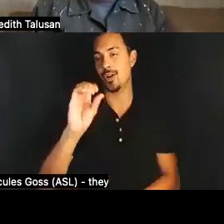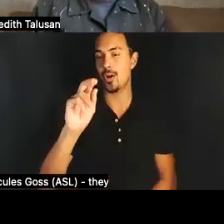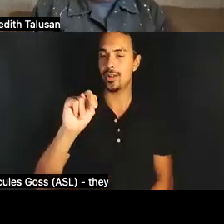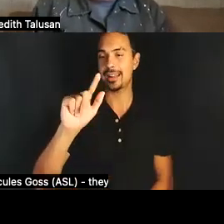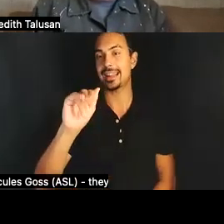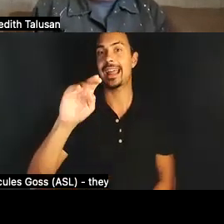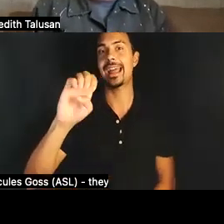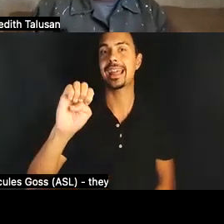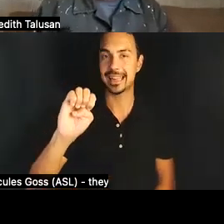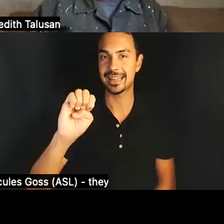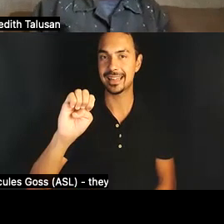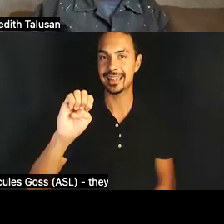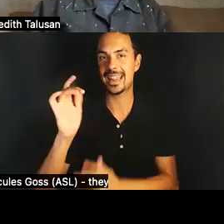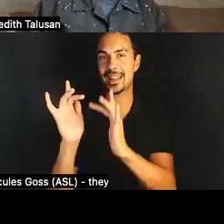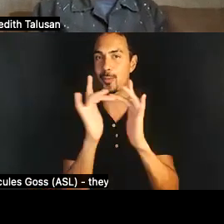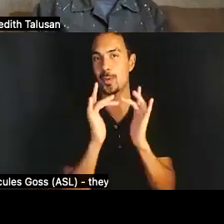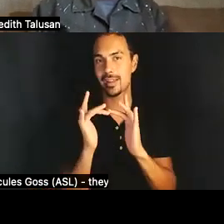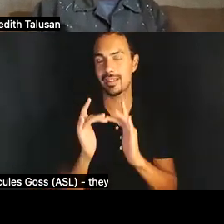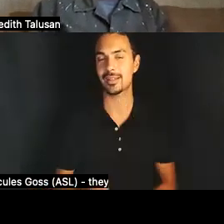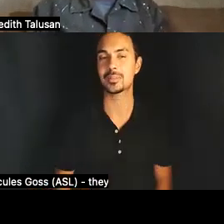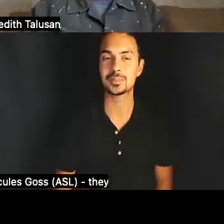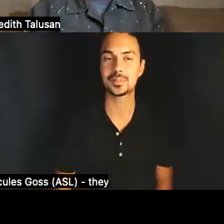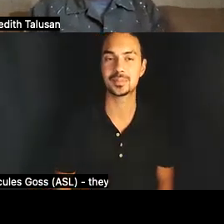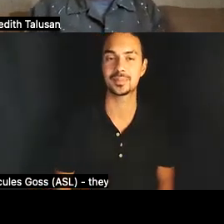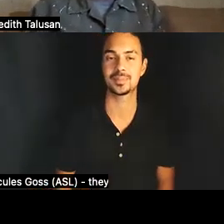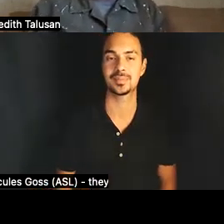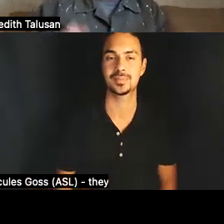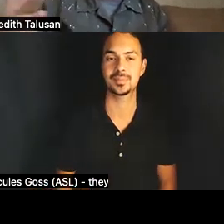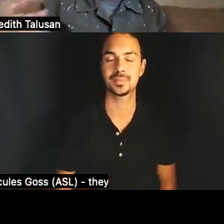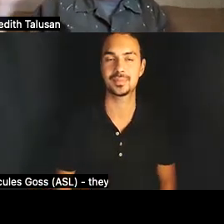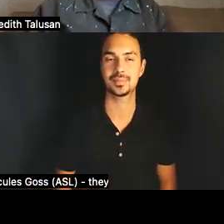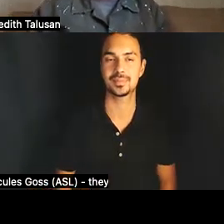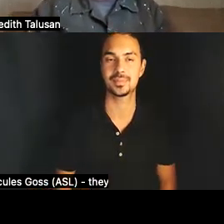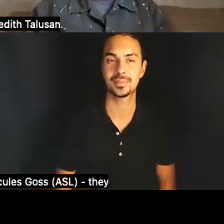online networking.